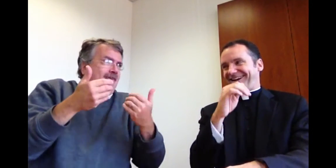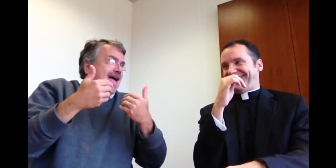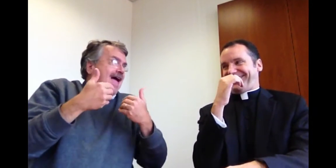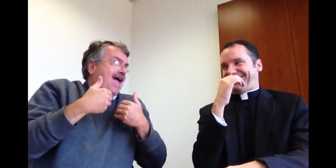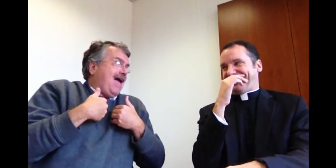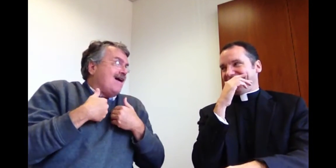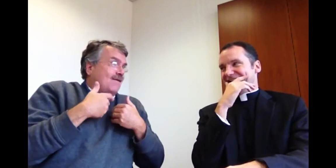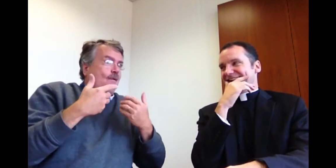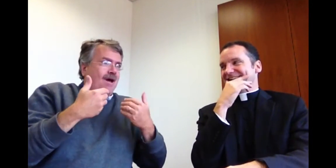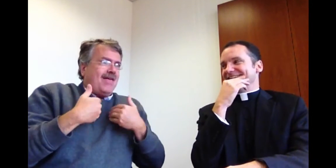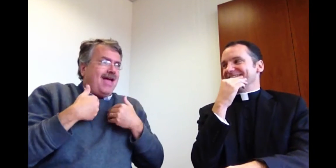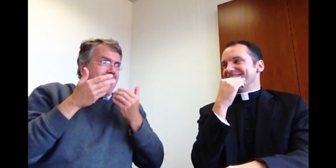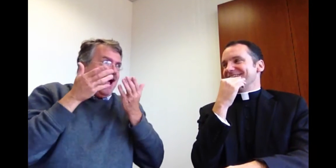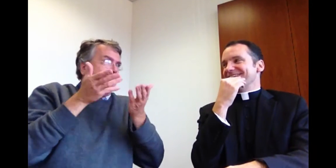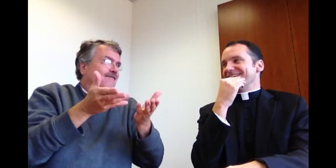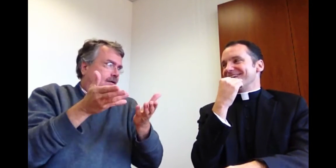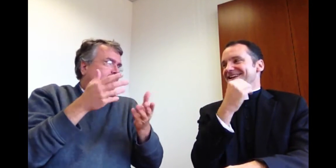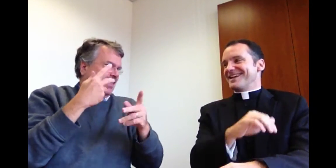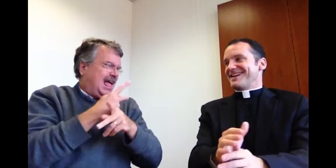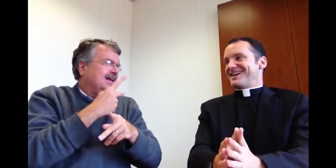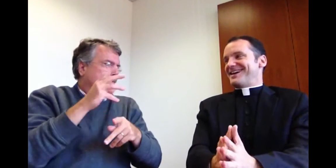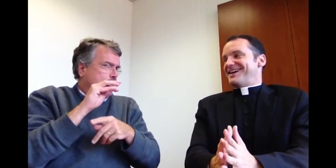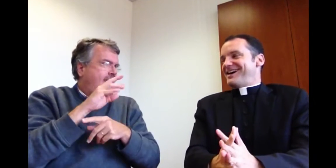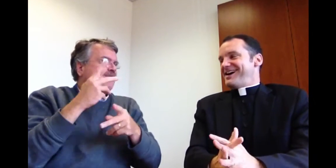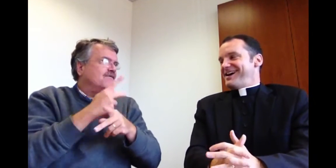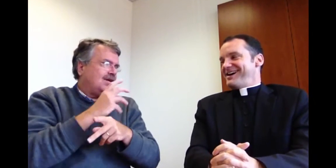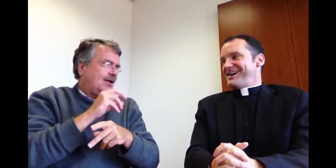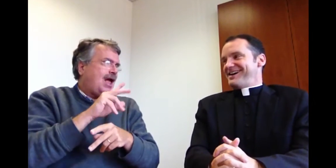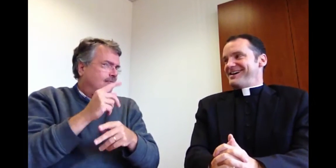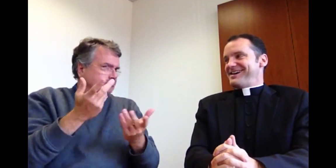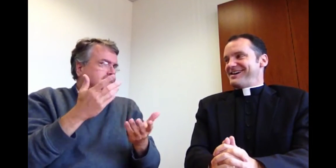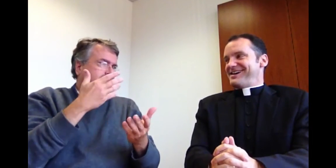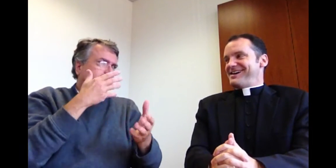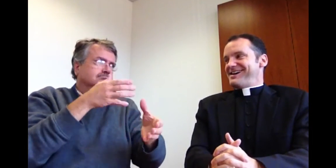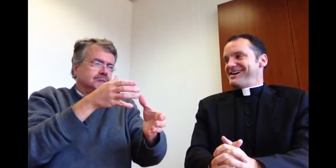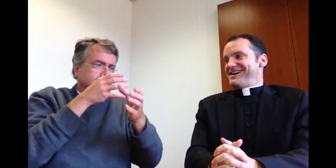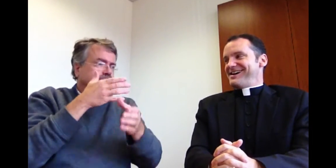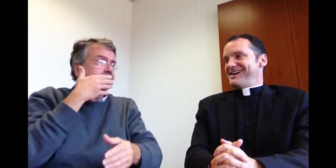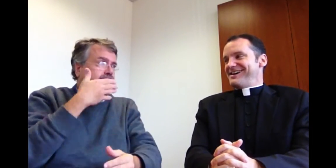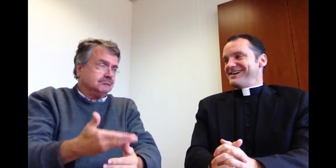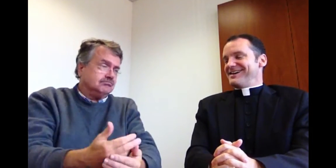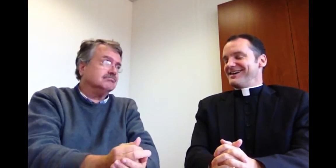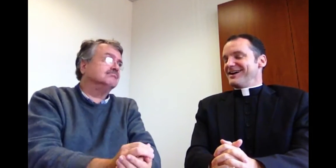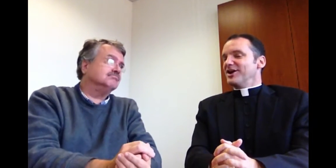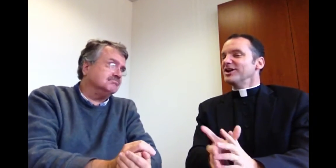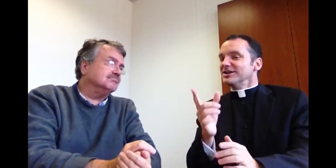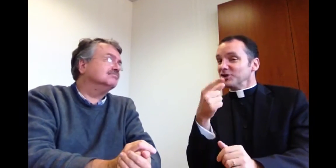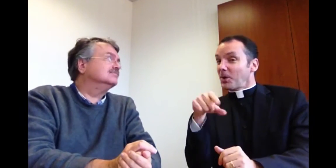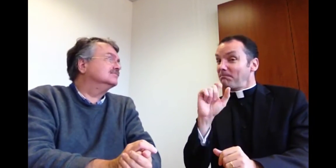Indeed, he had all the resources as he knew so brilliantly in figuring out how to use them! He was so good!